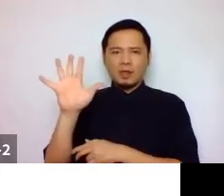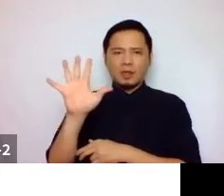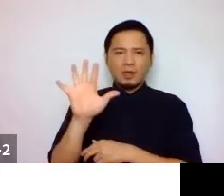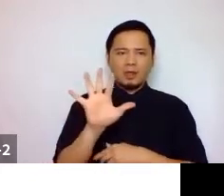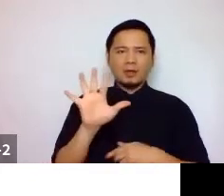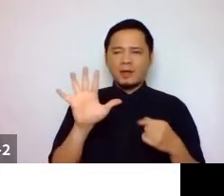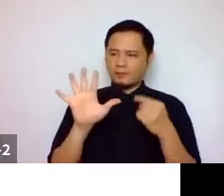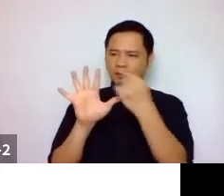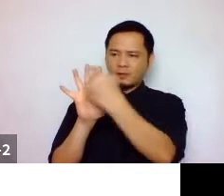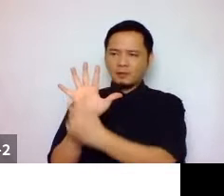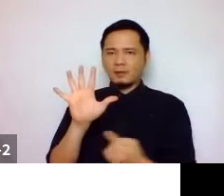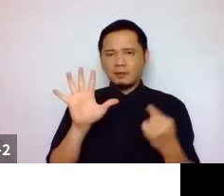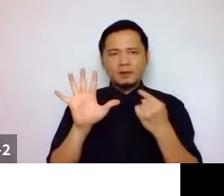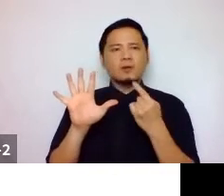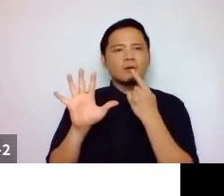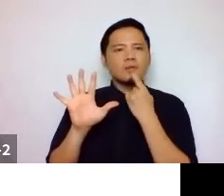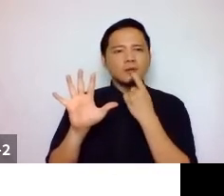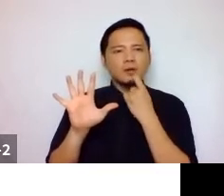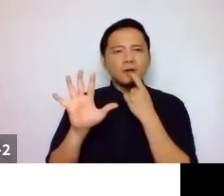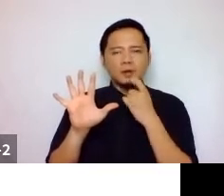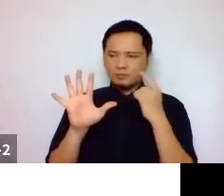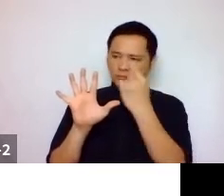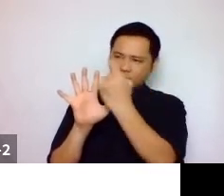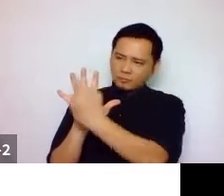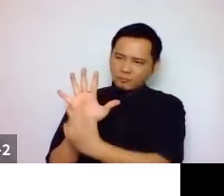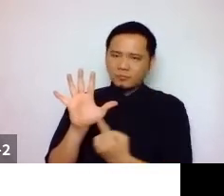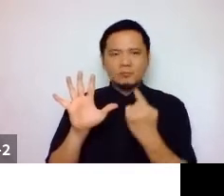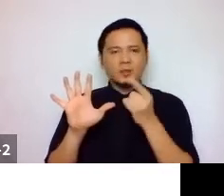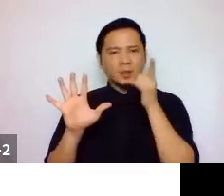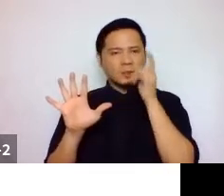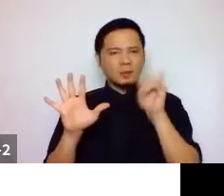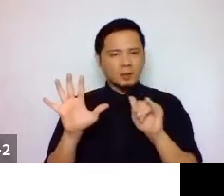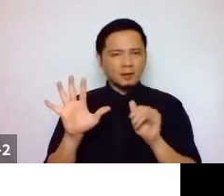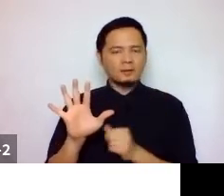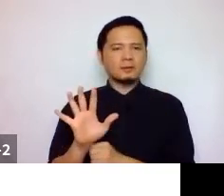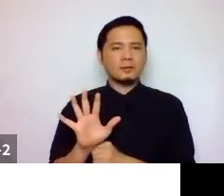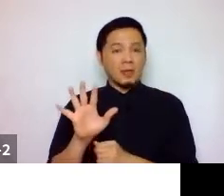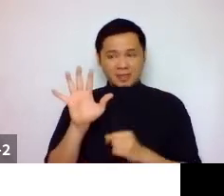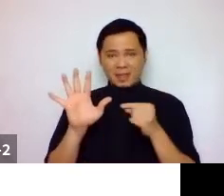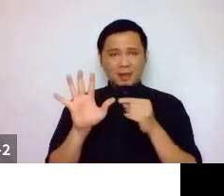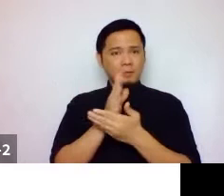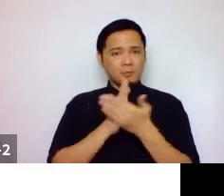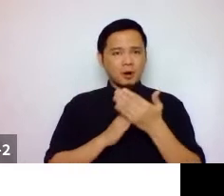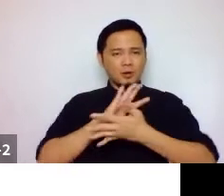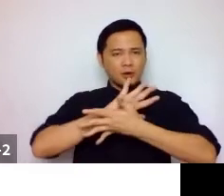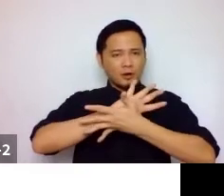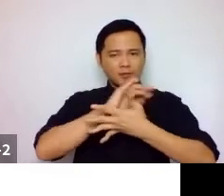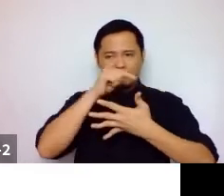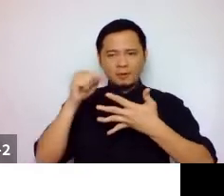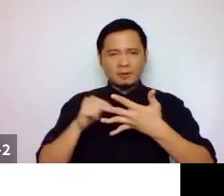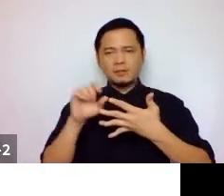The red dots are the parts of the corona virus or the SARS virus, the spike peptide.